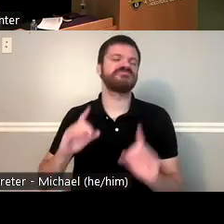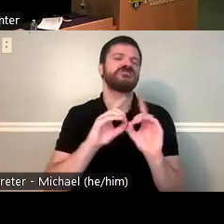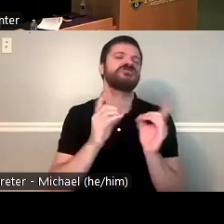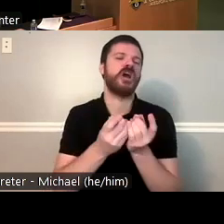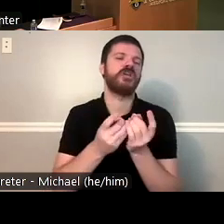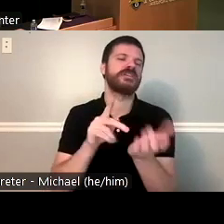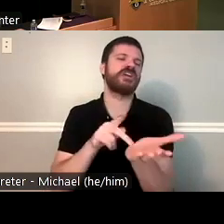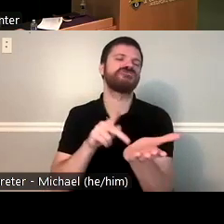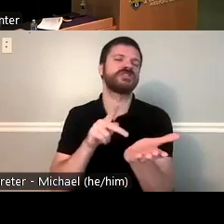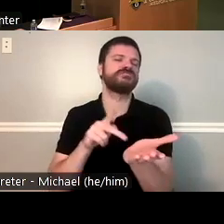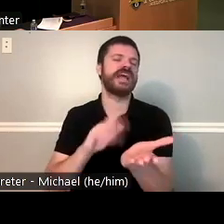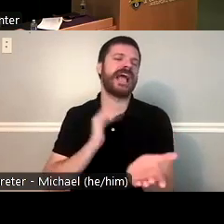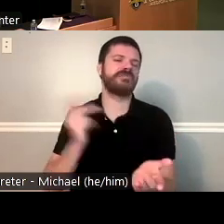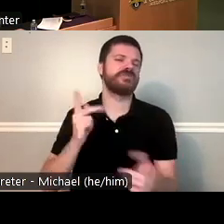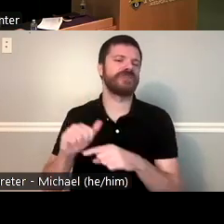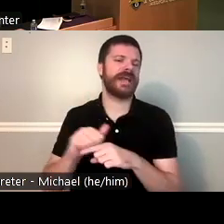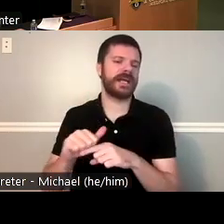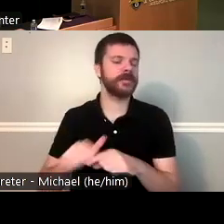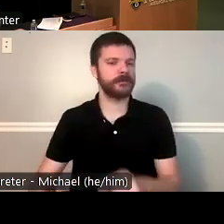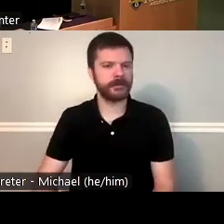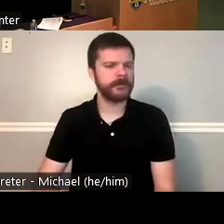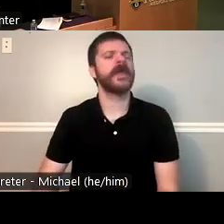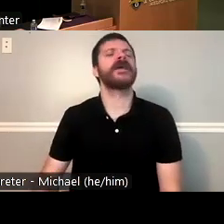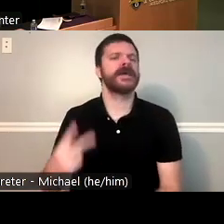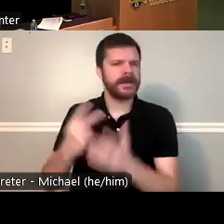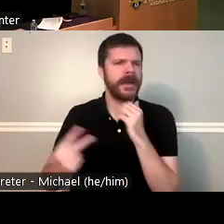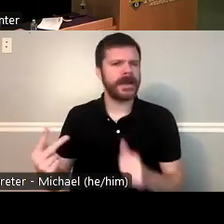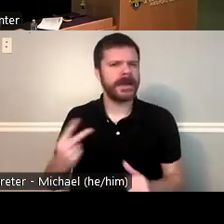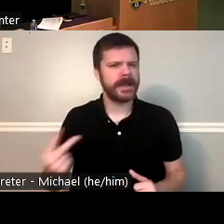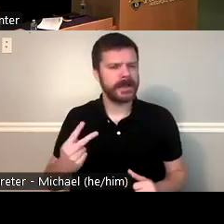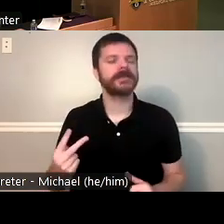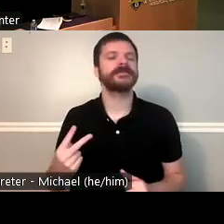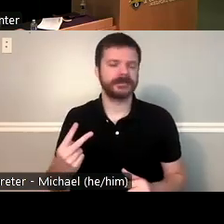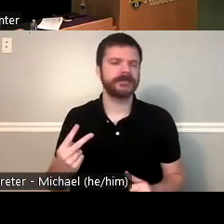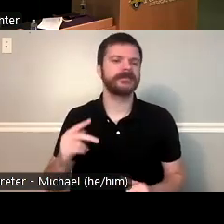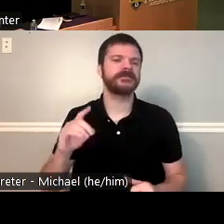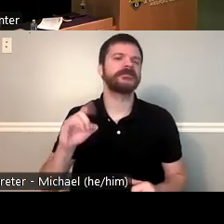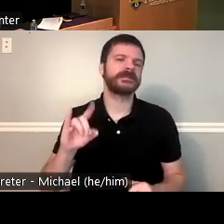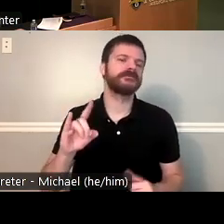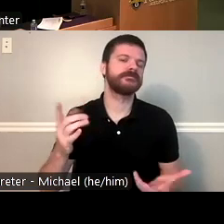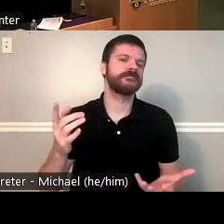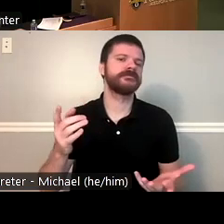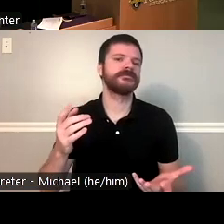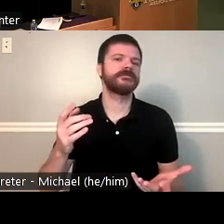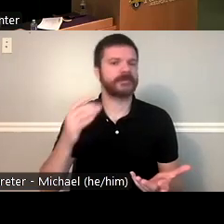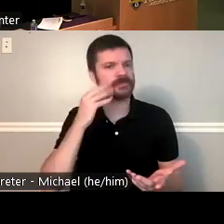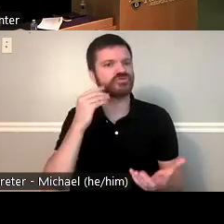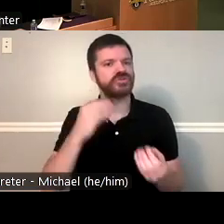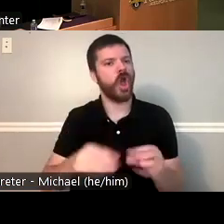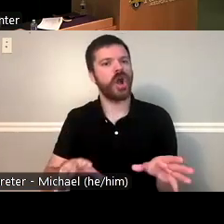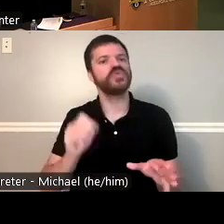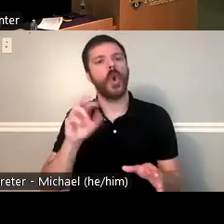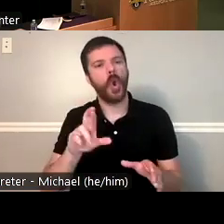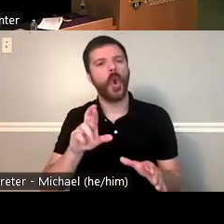in our training and uh both of us had experienced um a a loss or were going through that my mother